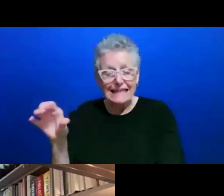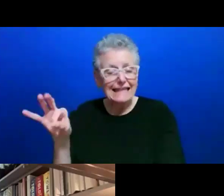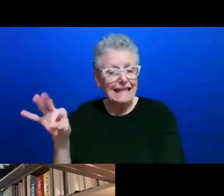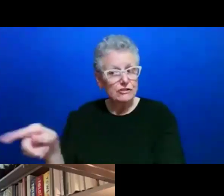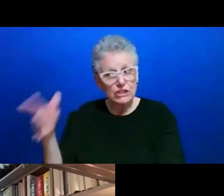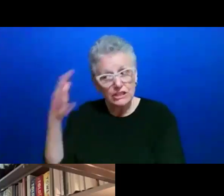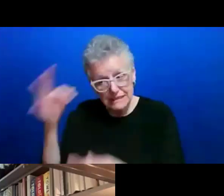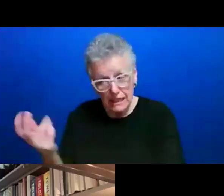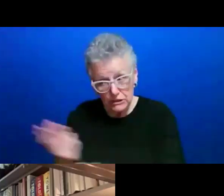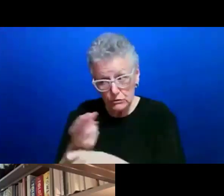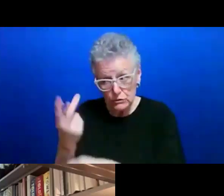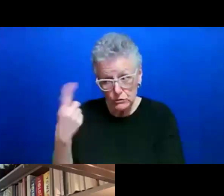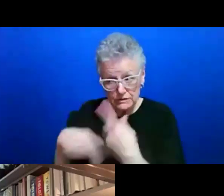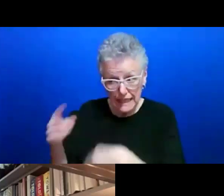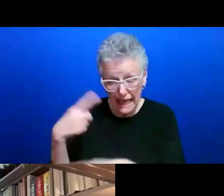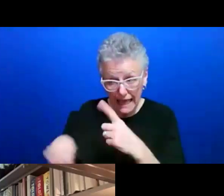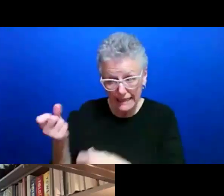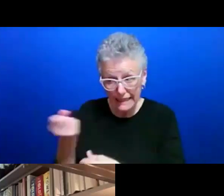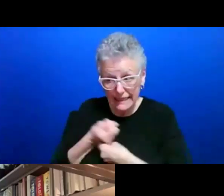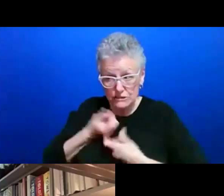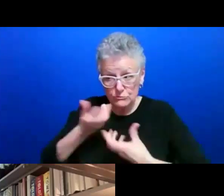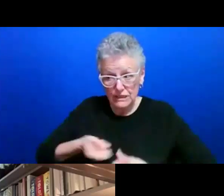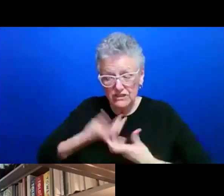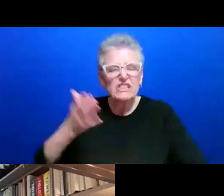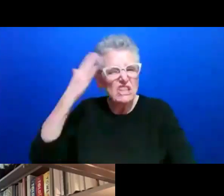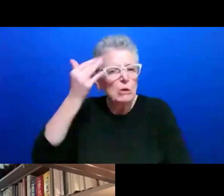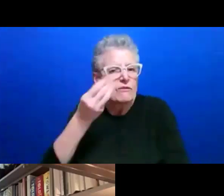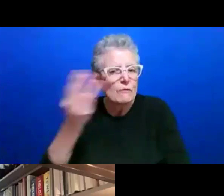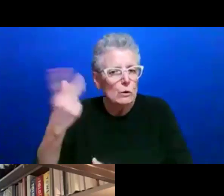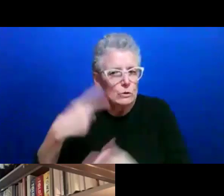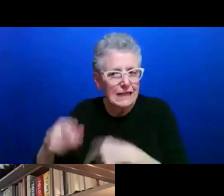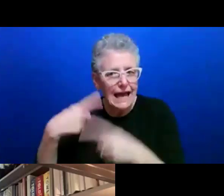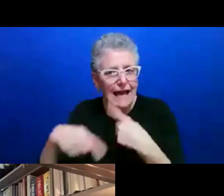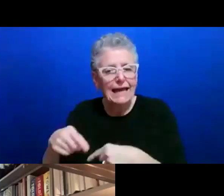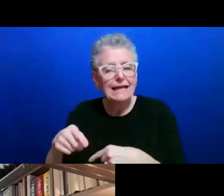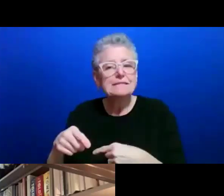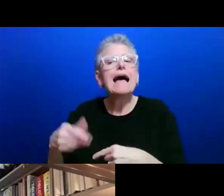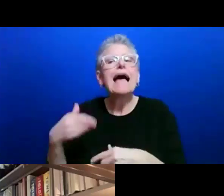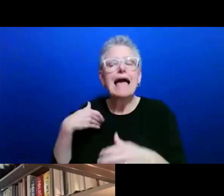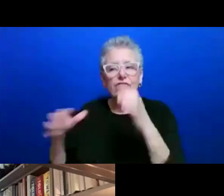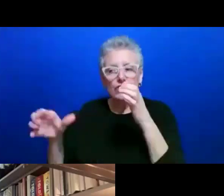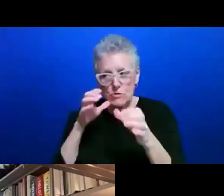sign language expressively, which she knows a handful of signs like there's a communication partner right there,